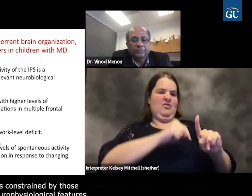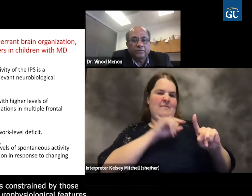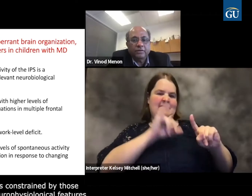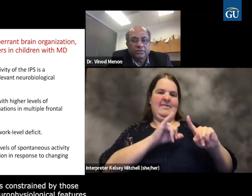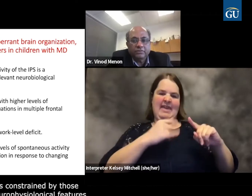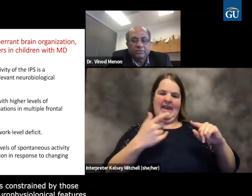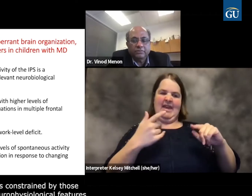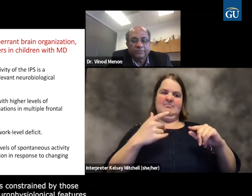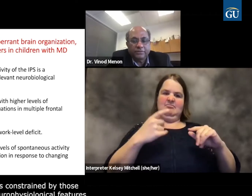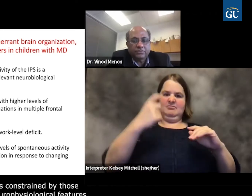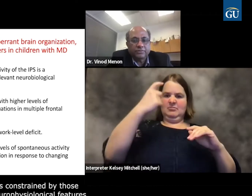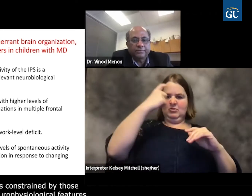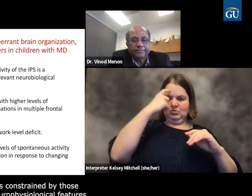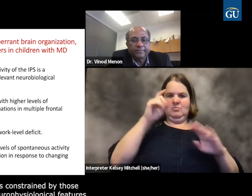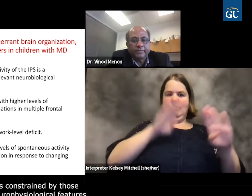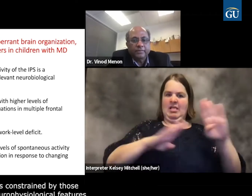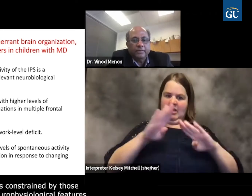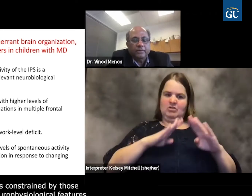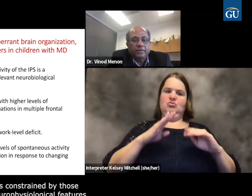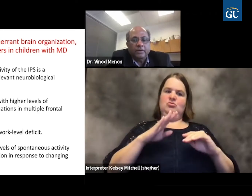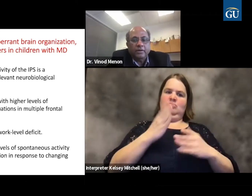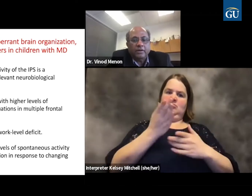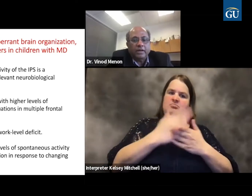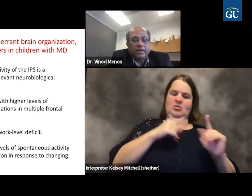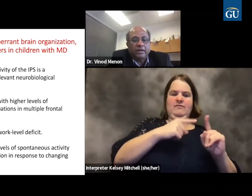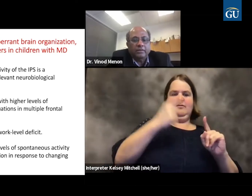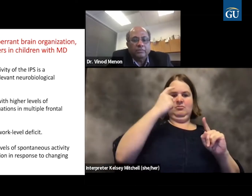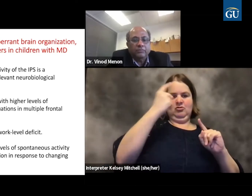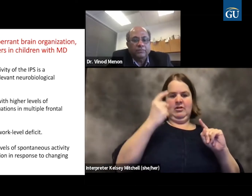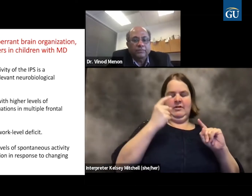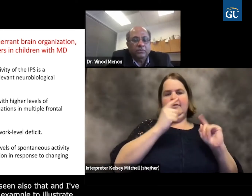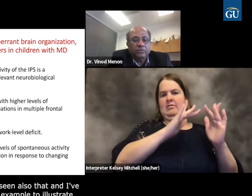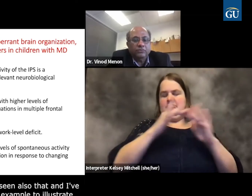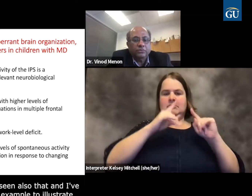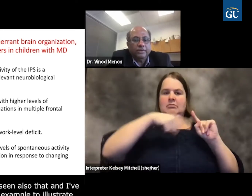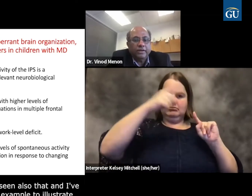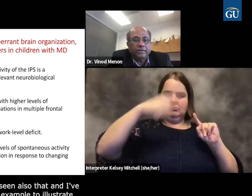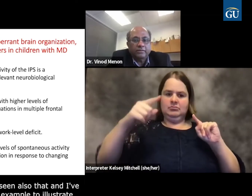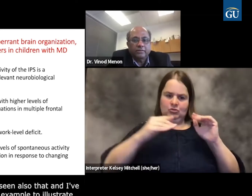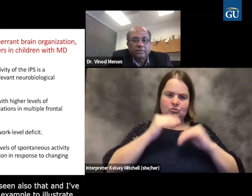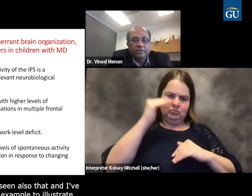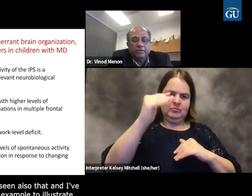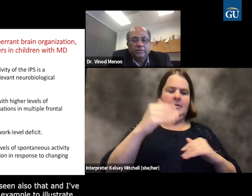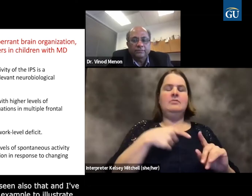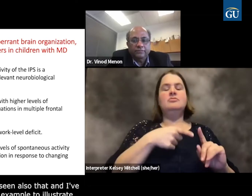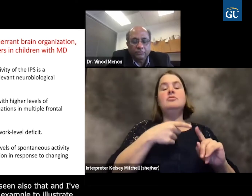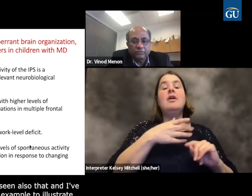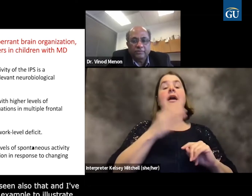underlying neurophysiological feature